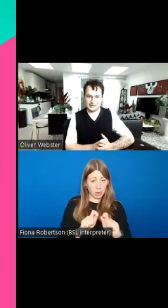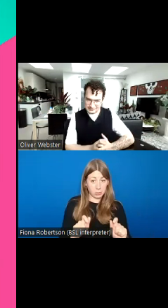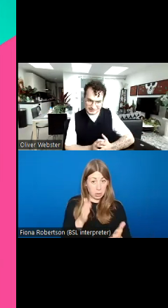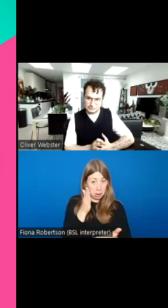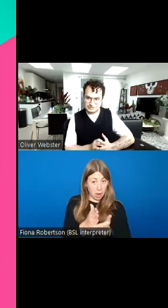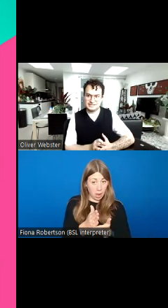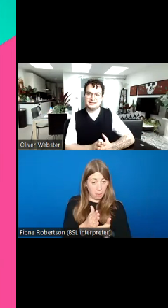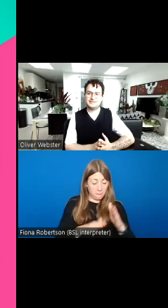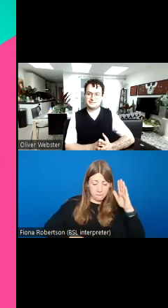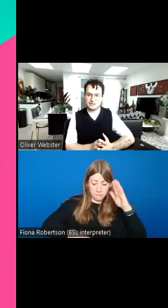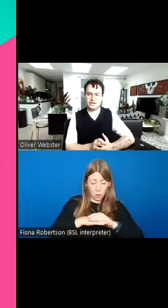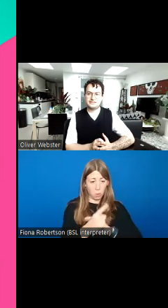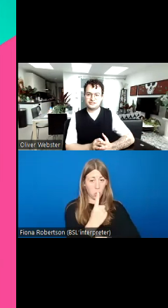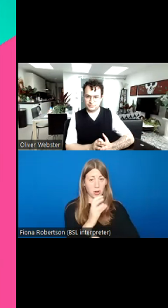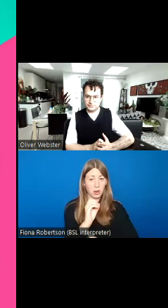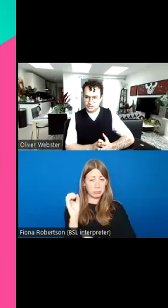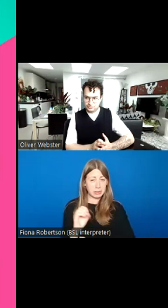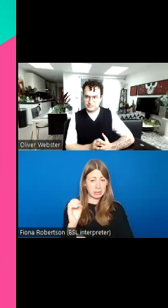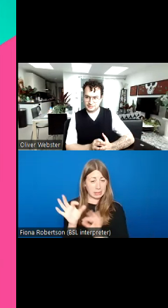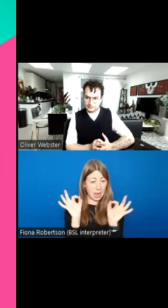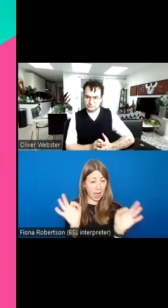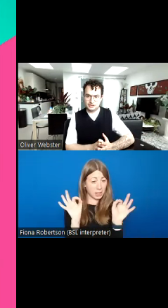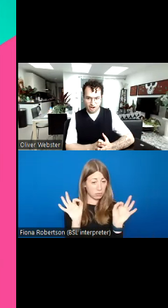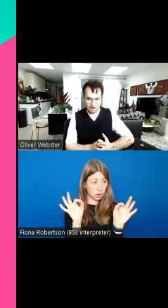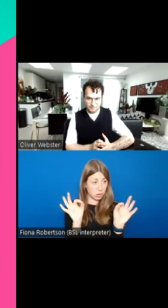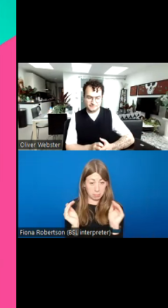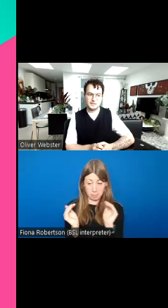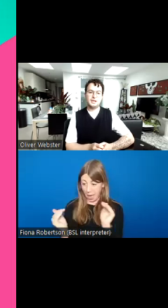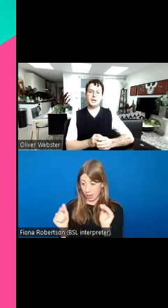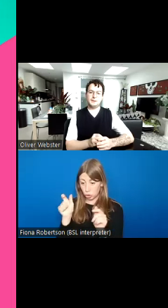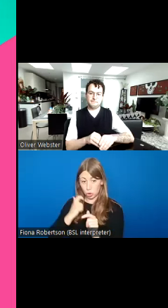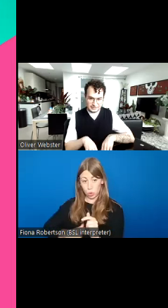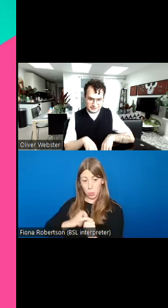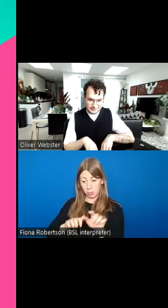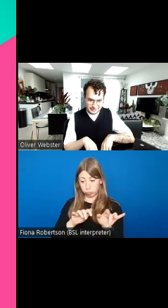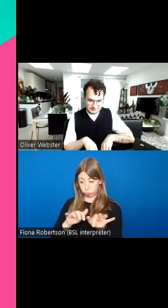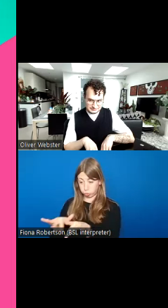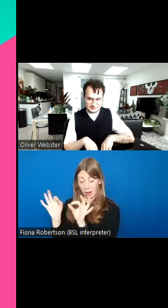and accessible in the same way that human-generated subtitles are? Personally,